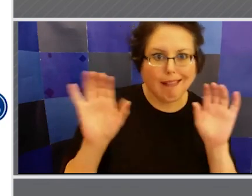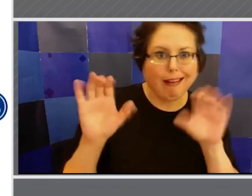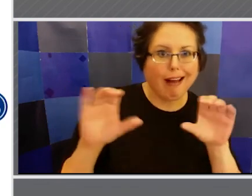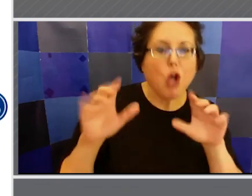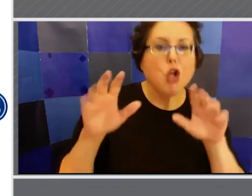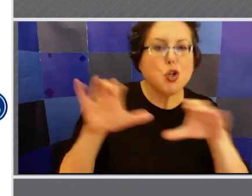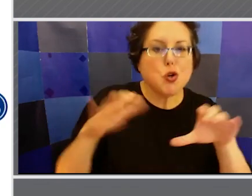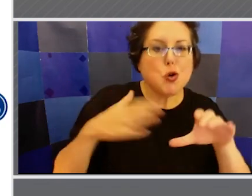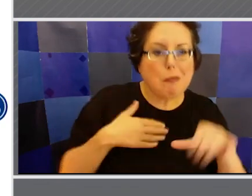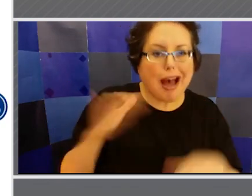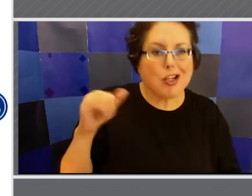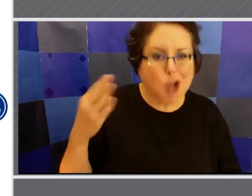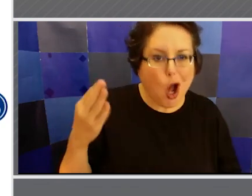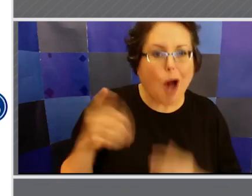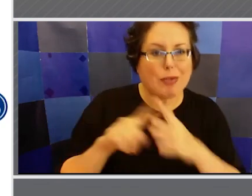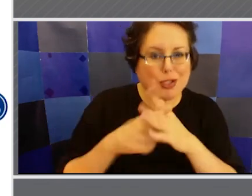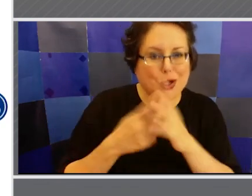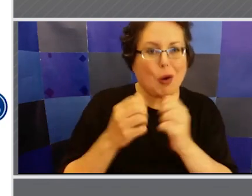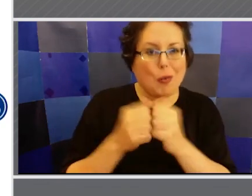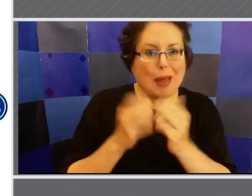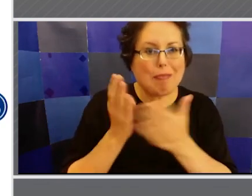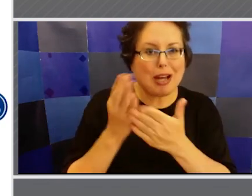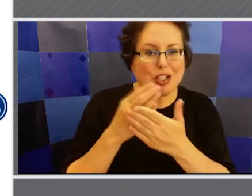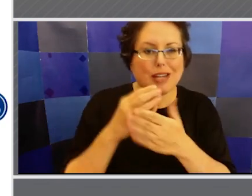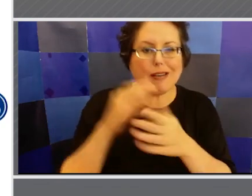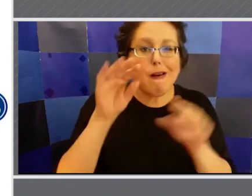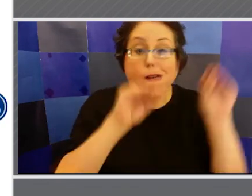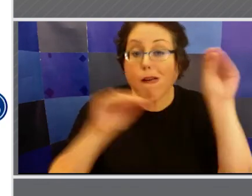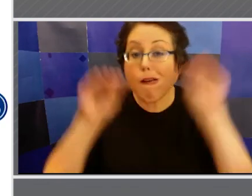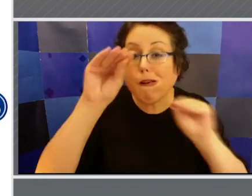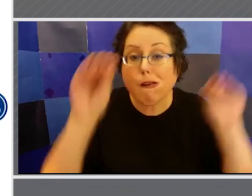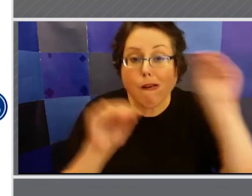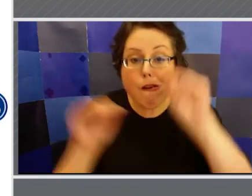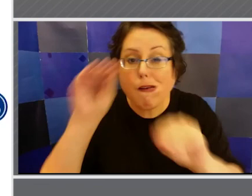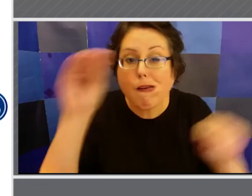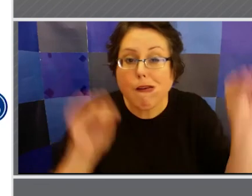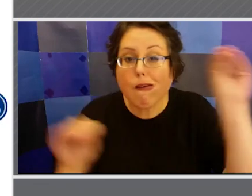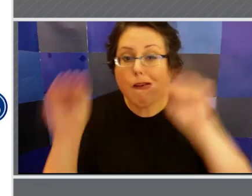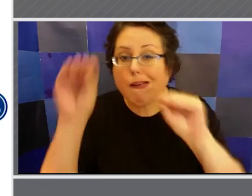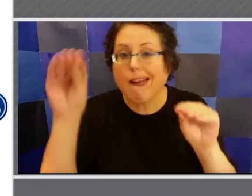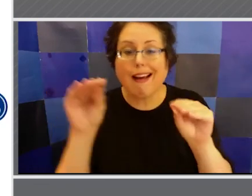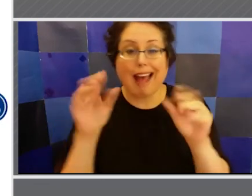make additions and subtraction, and submit a budget to us, so you can provide comments